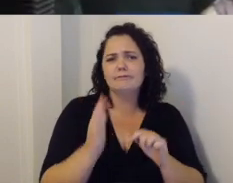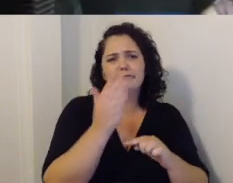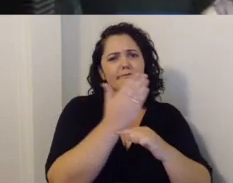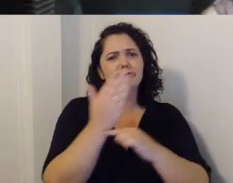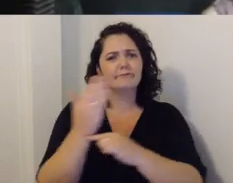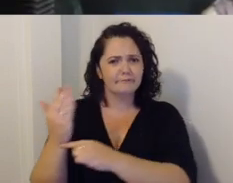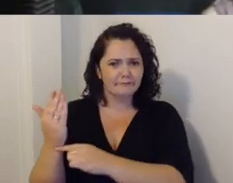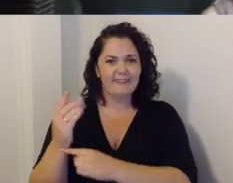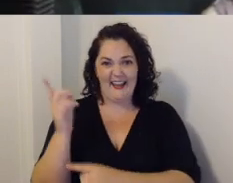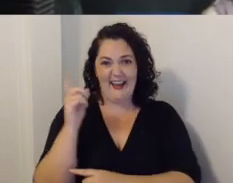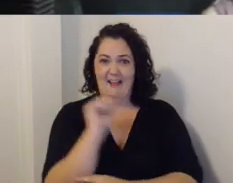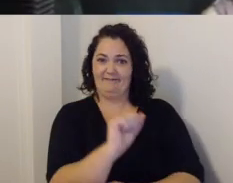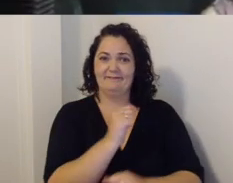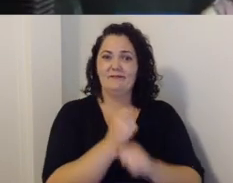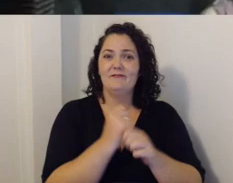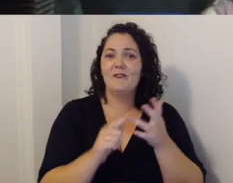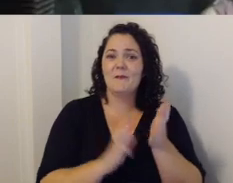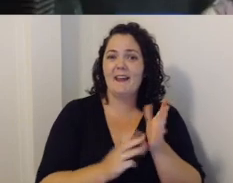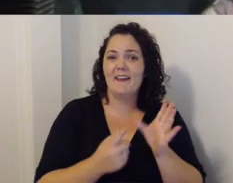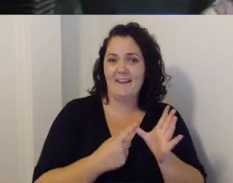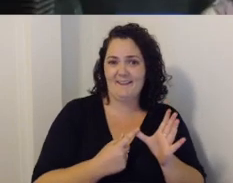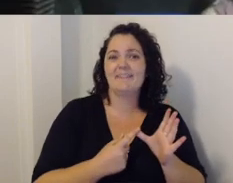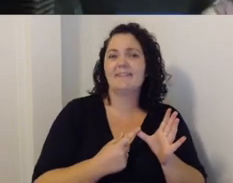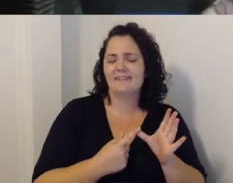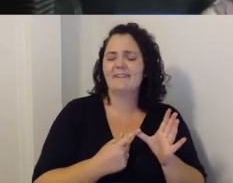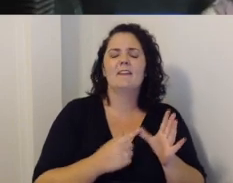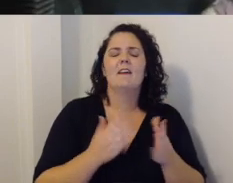uh hanging right now at the Gallery of Modern Art, it's really an extraordinary exhibition of